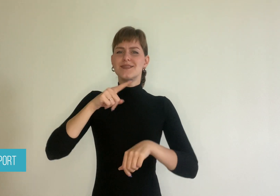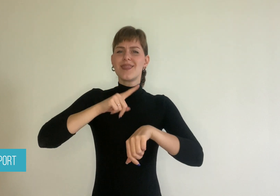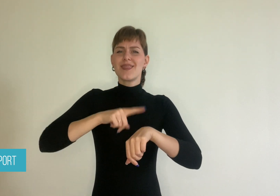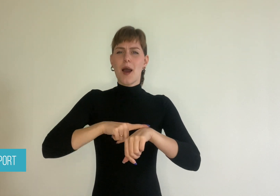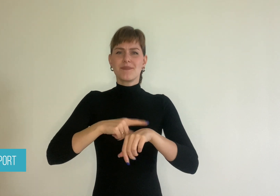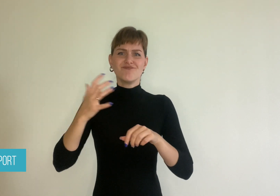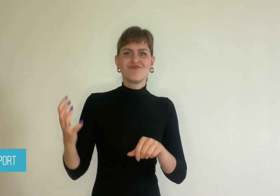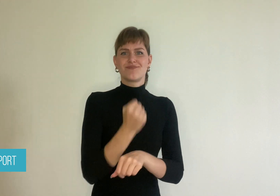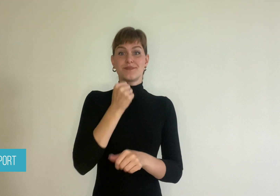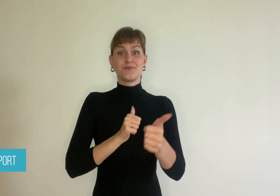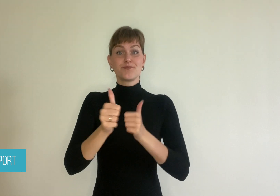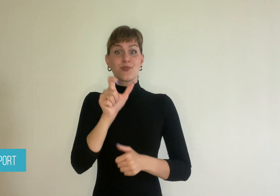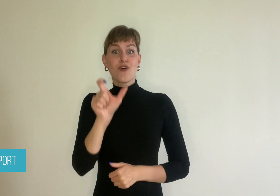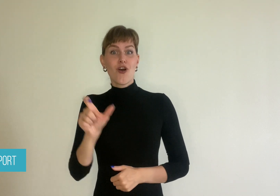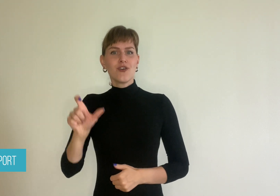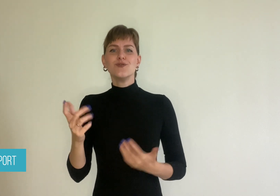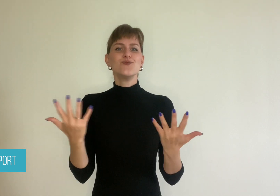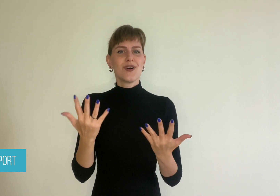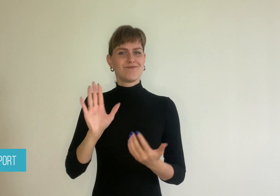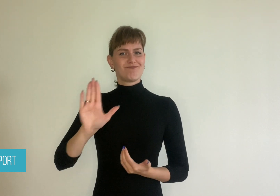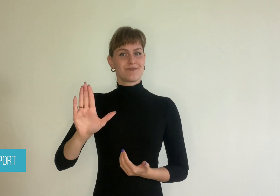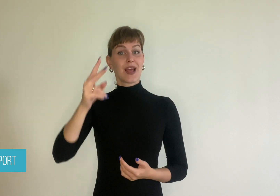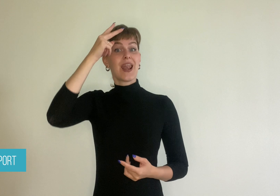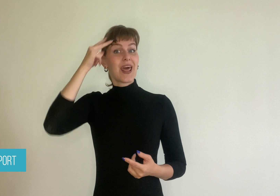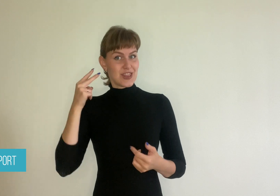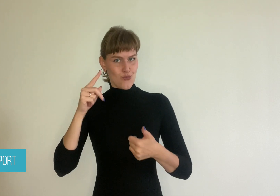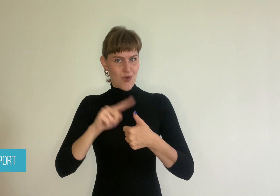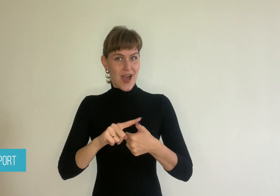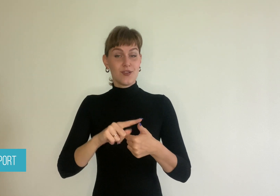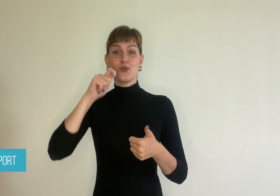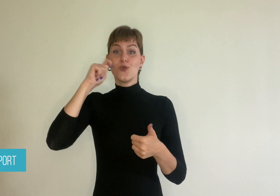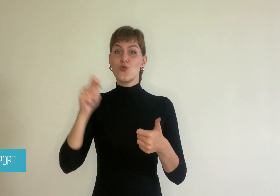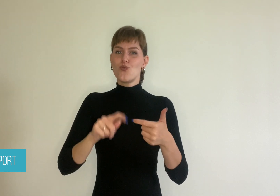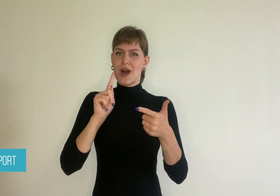were held by athletes from Lithuania, Ukraine,